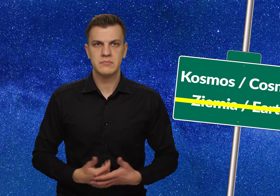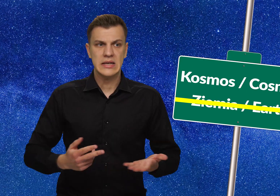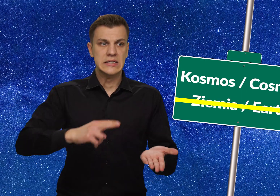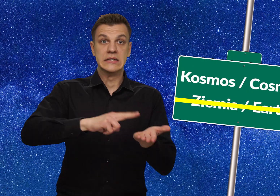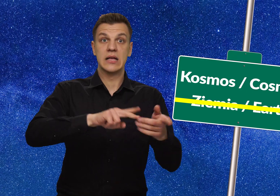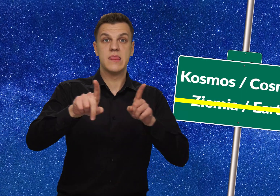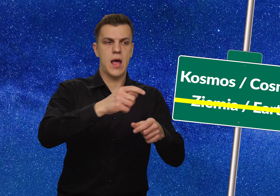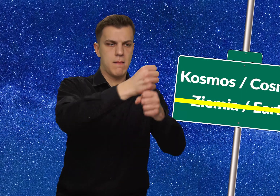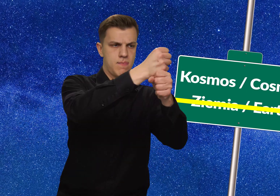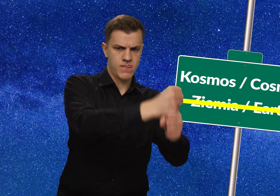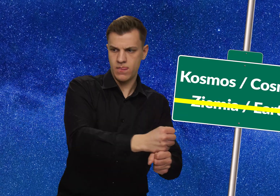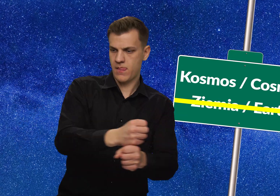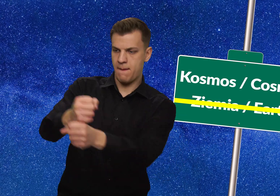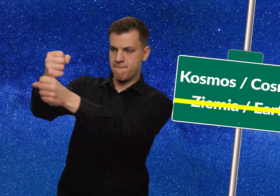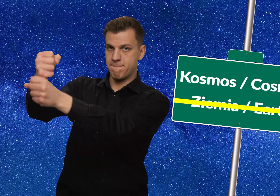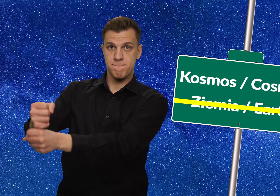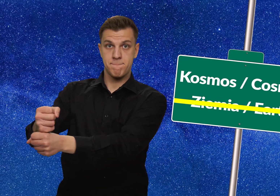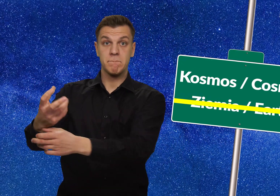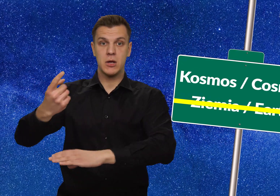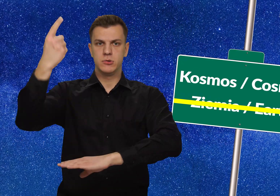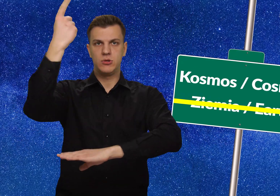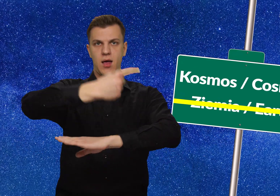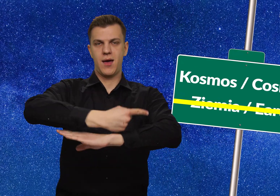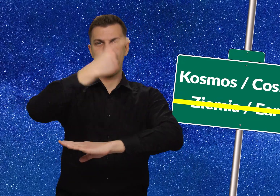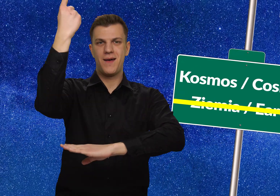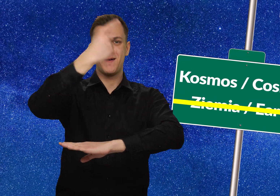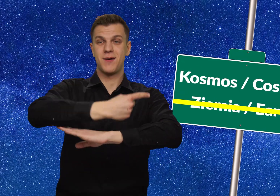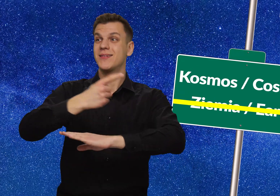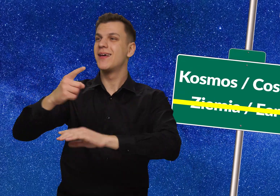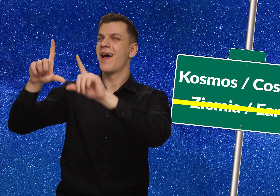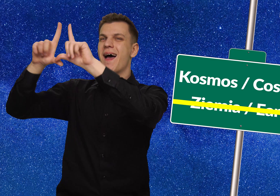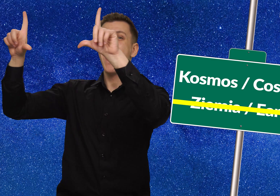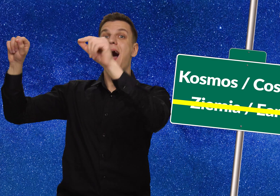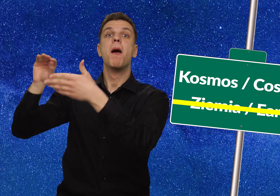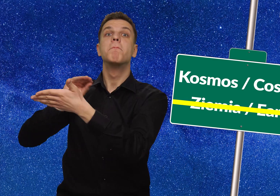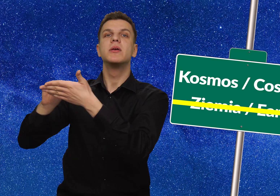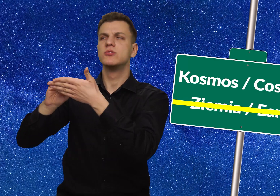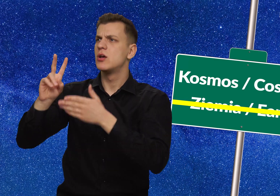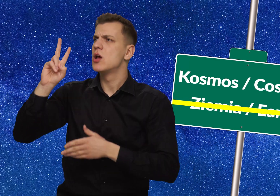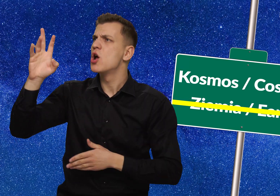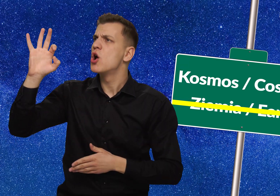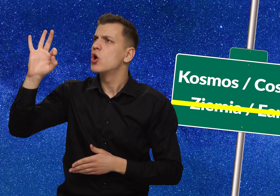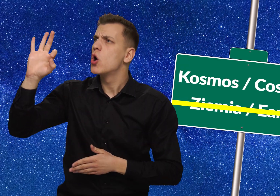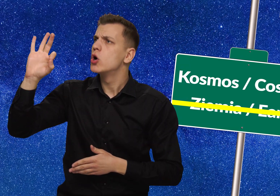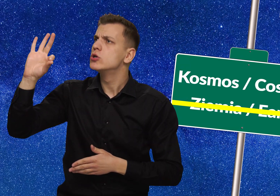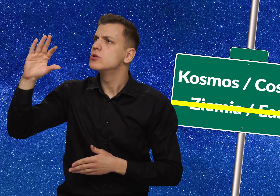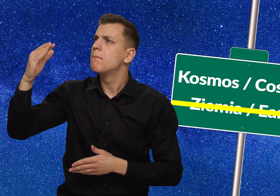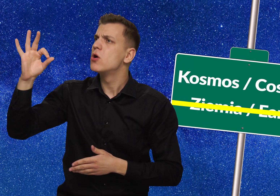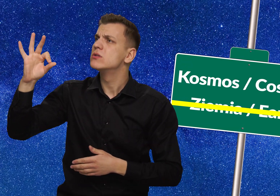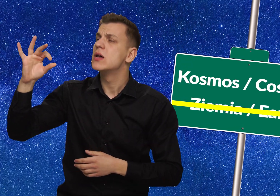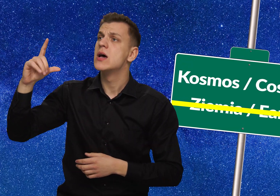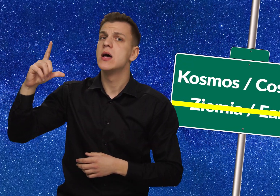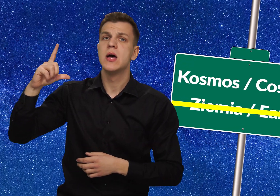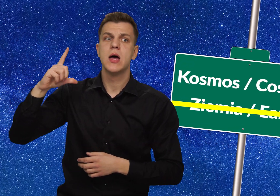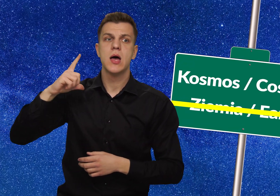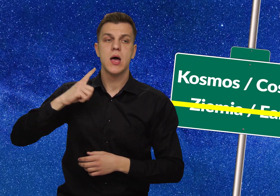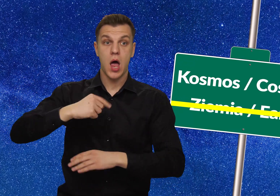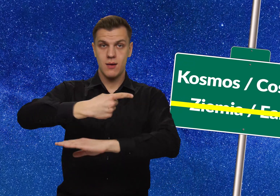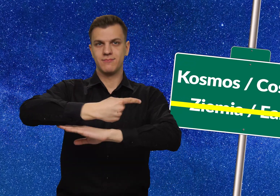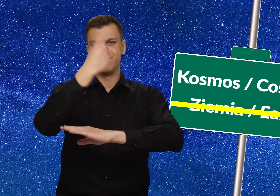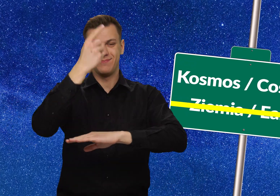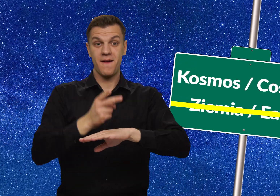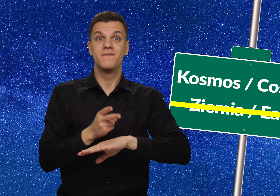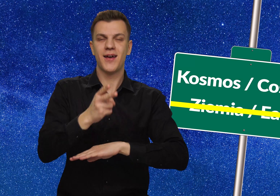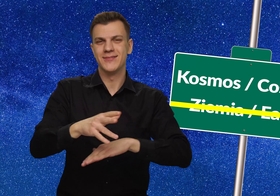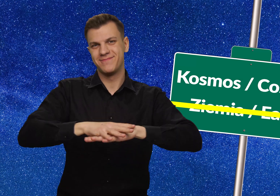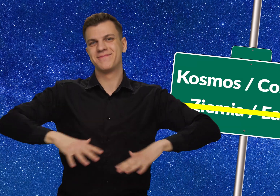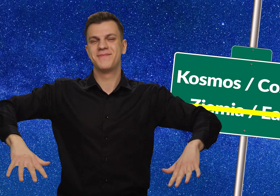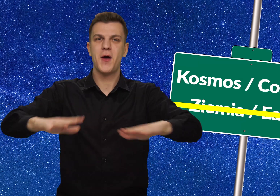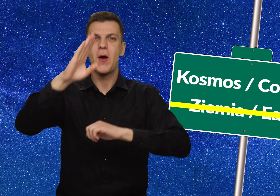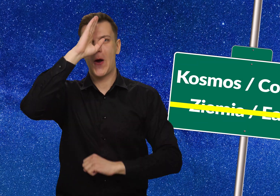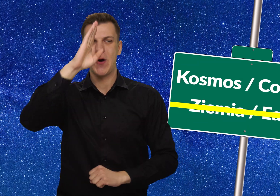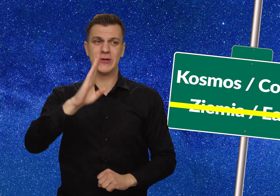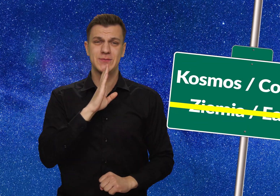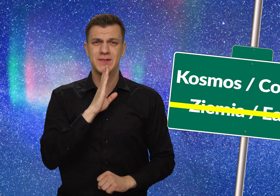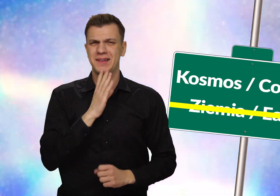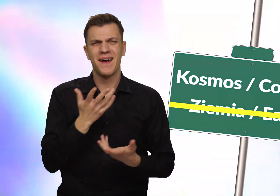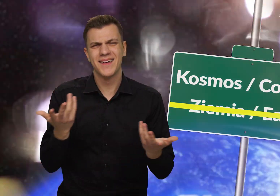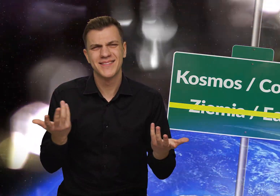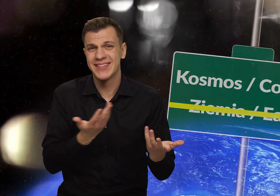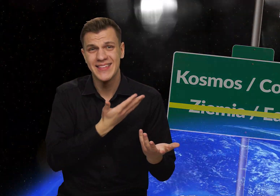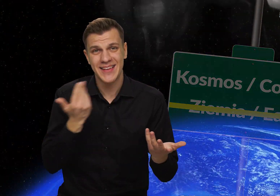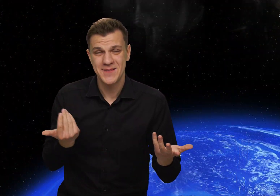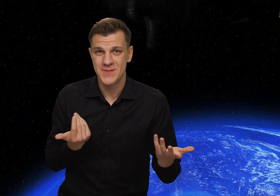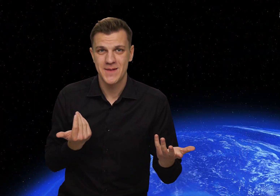So there is no clear boundary between the Earth and the universe.